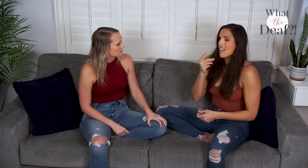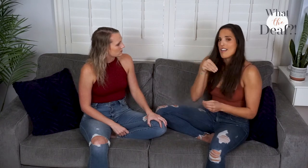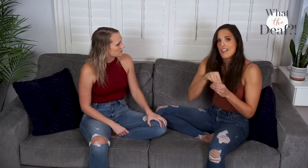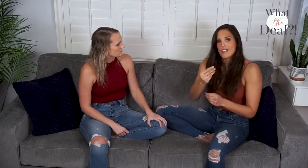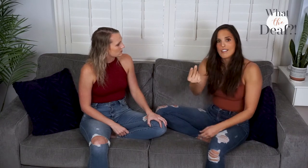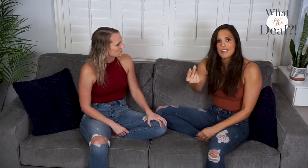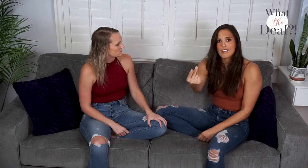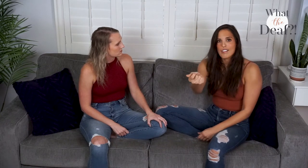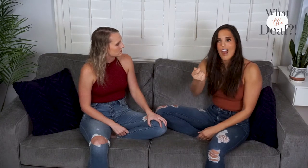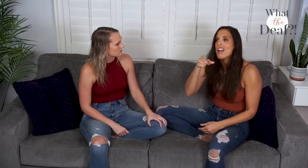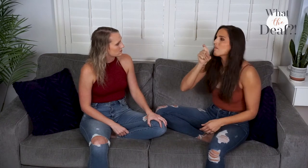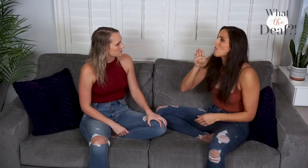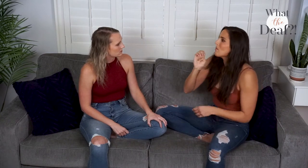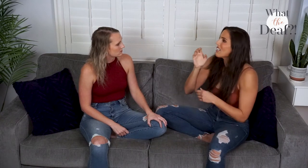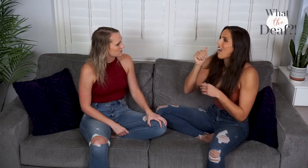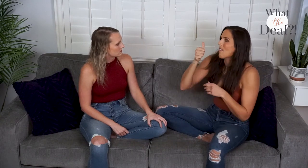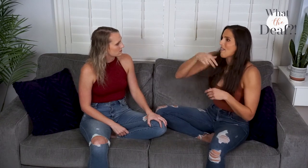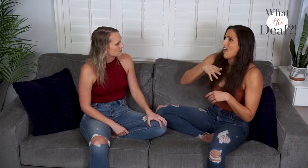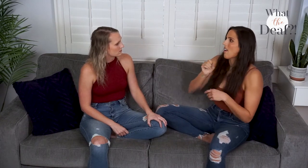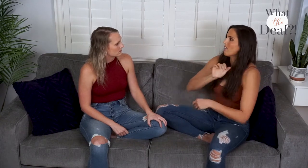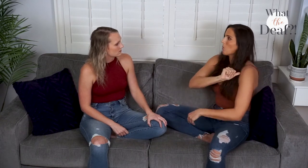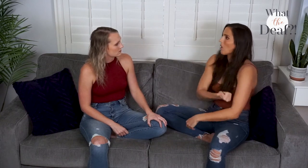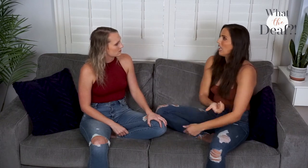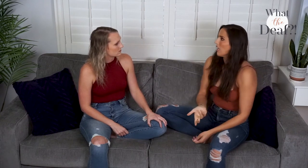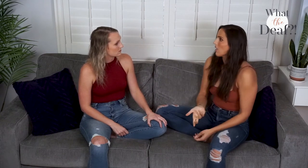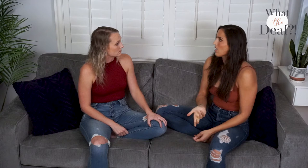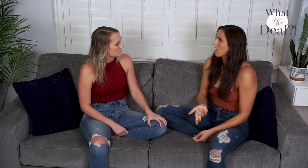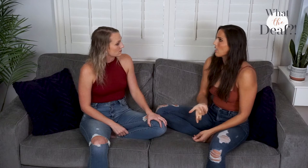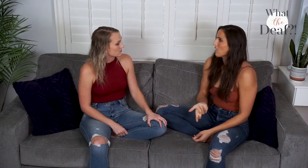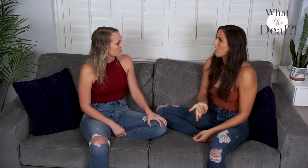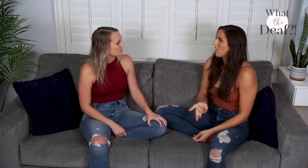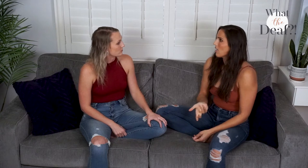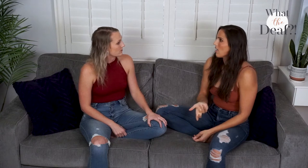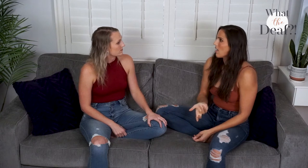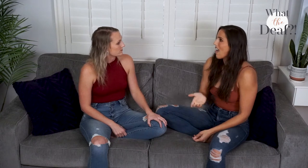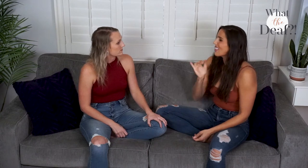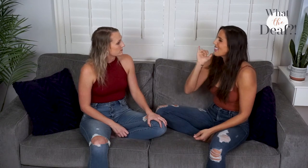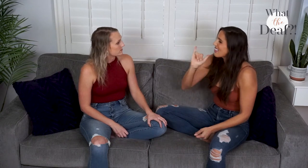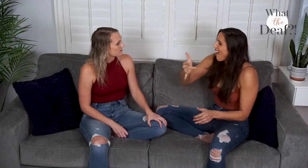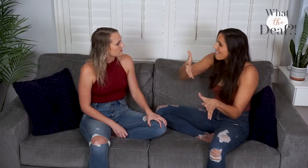and confidence in an instant. And it was supposed to be a man of authority. Mhm. Right.